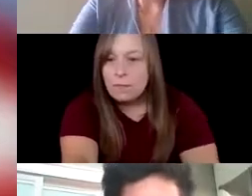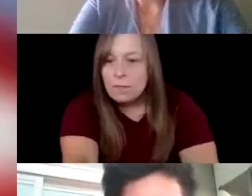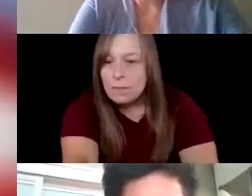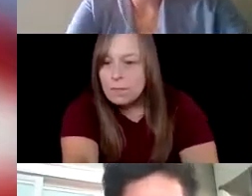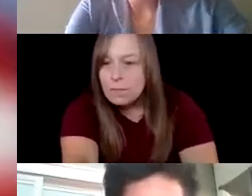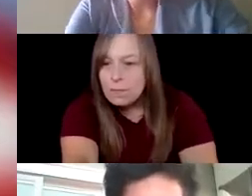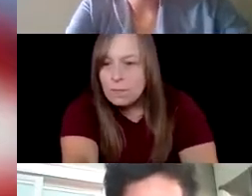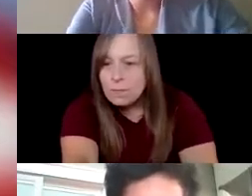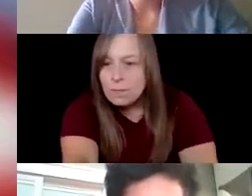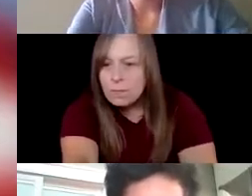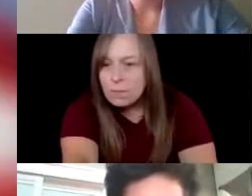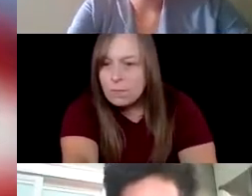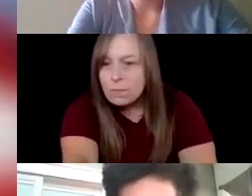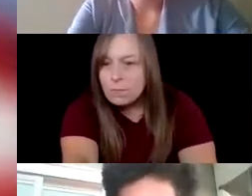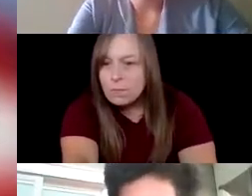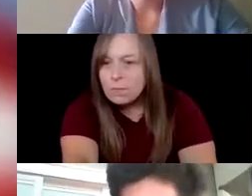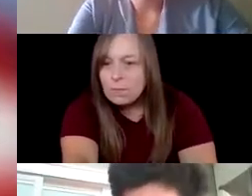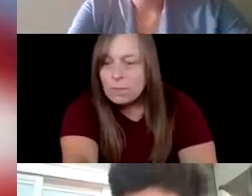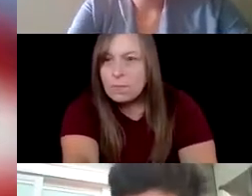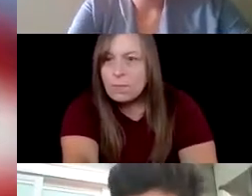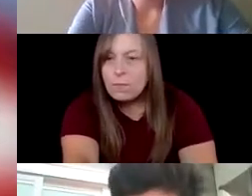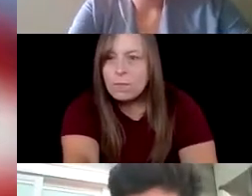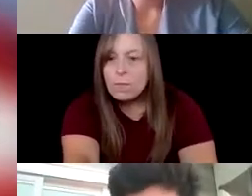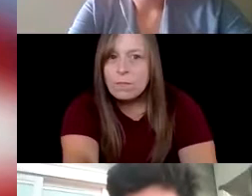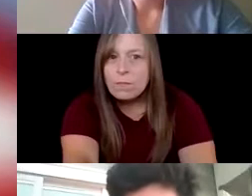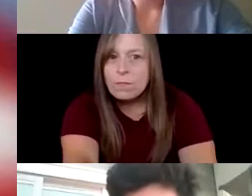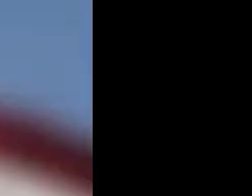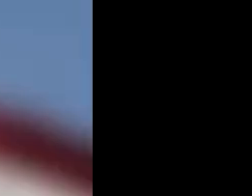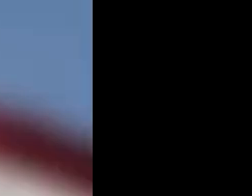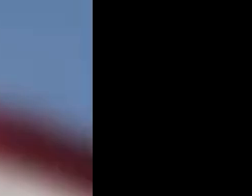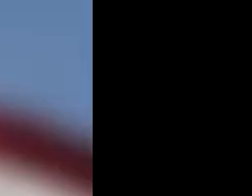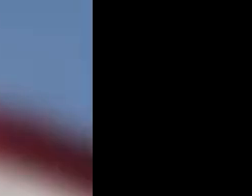I am an attorney here at Disability Rights New York. And I work in the PATBI program,